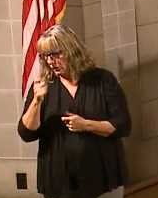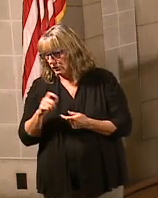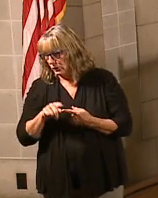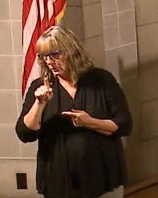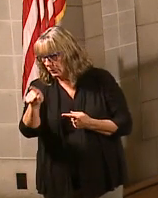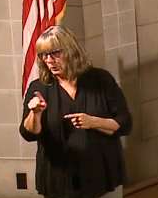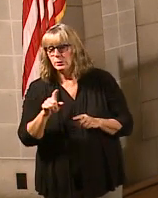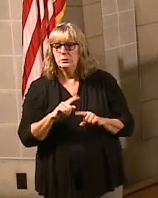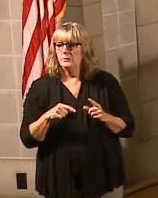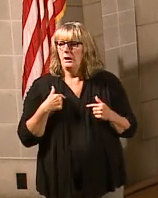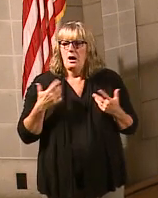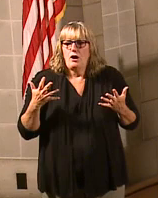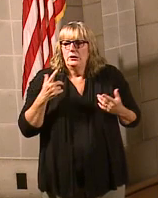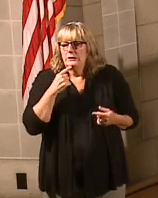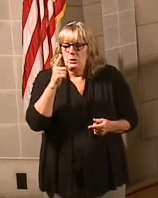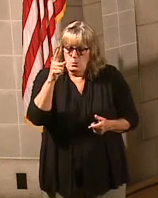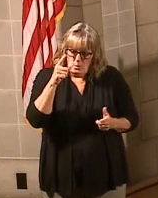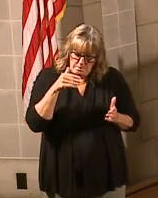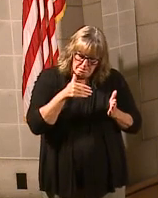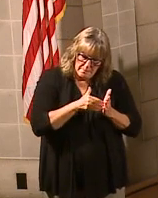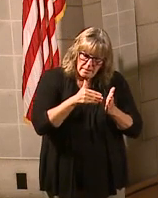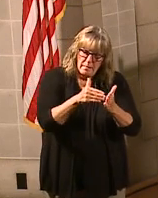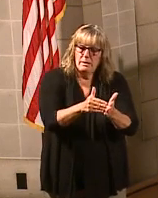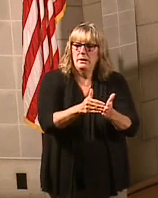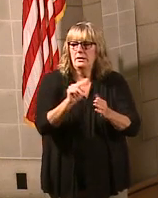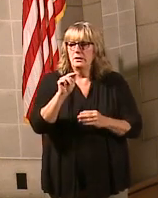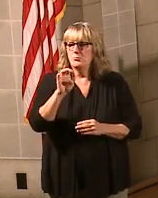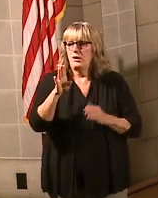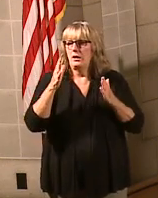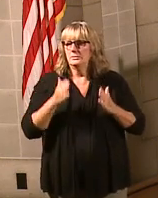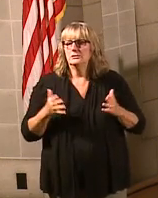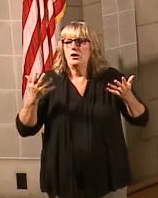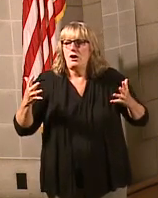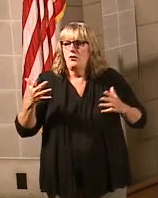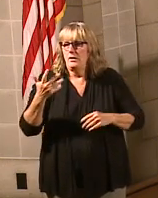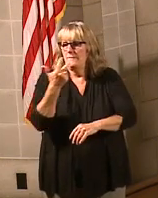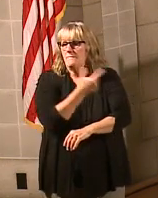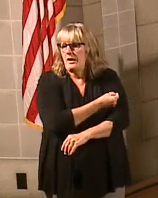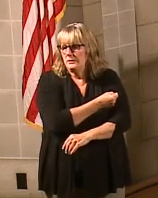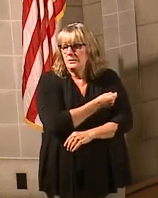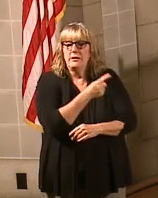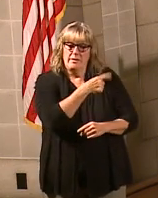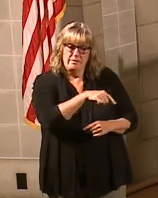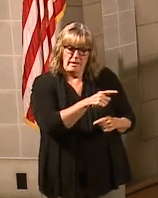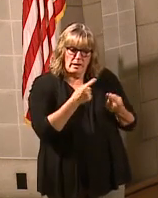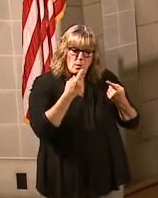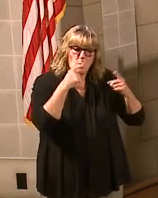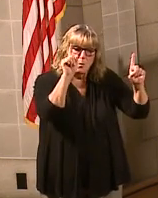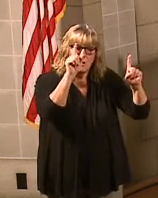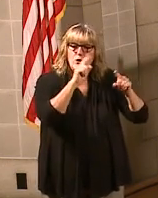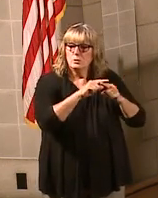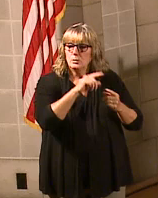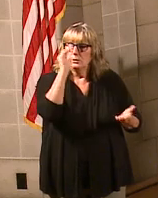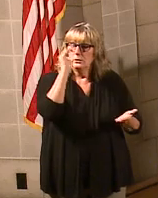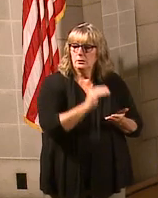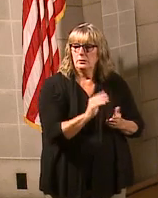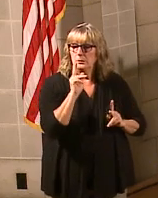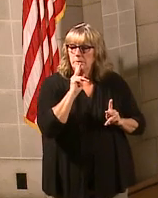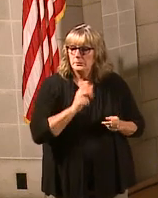FOR AUGUST OF LAST YEAR IF THAT WOULD BE OF INTEREST TO YOU, BUT GIVEN THAT I ALREADY SAID A